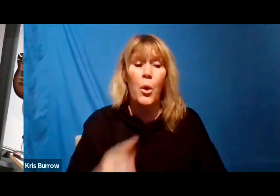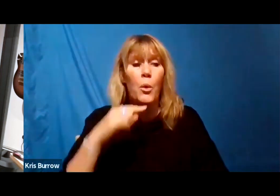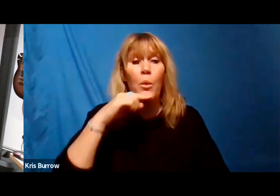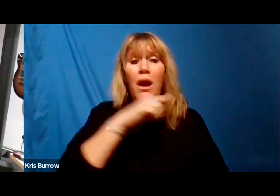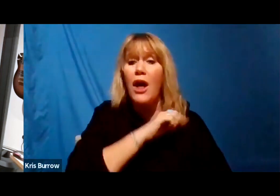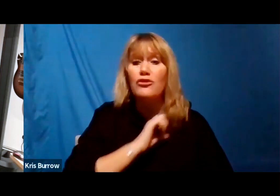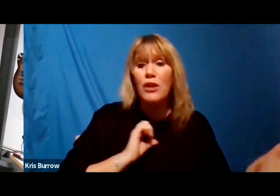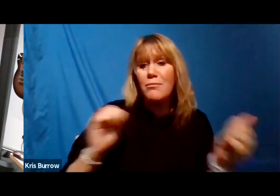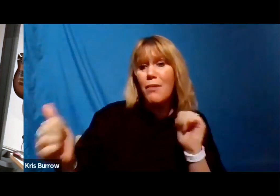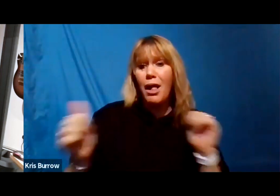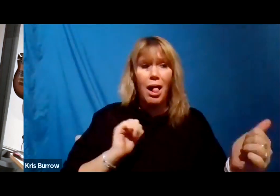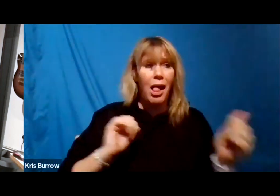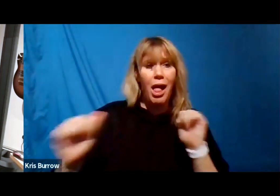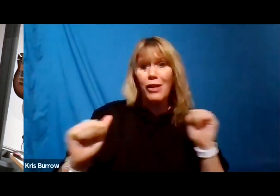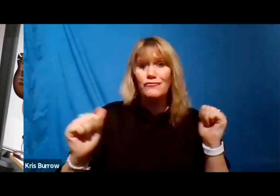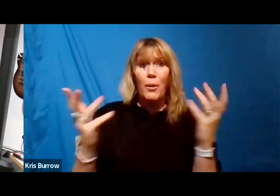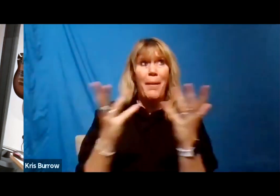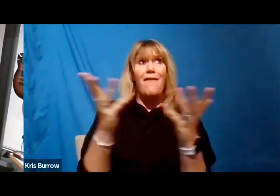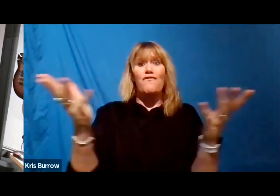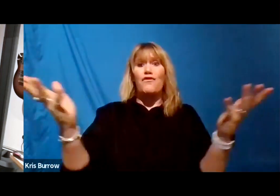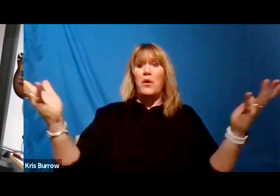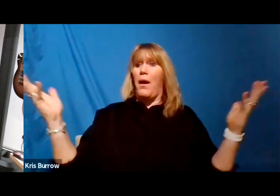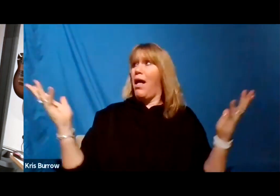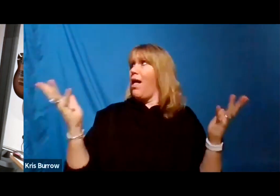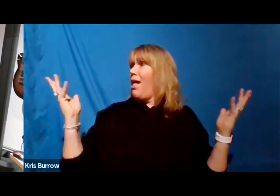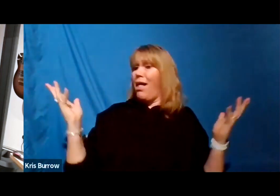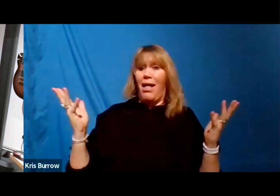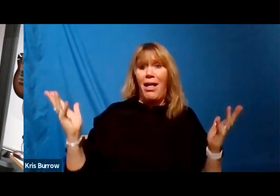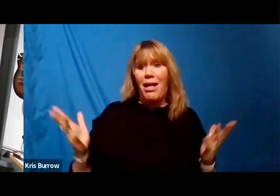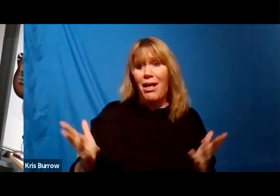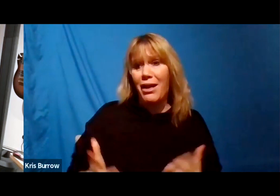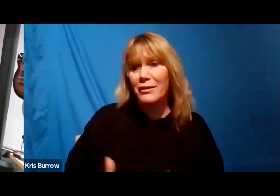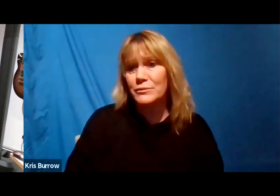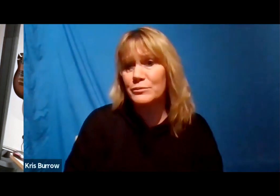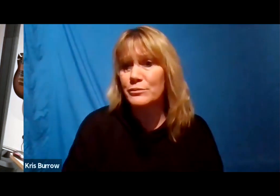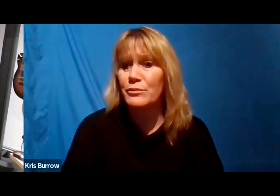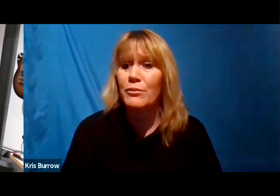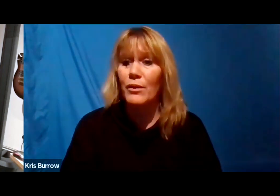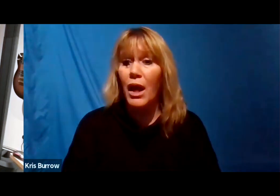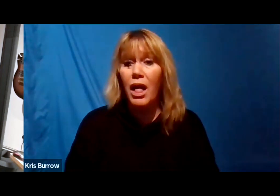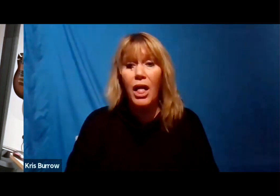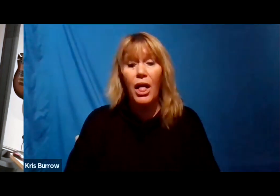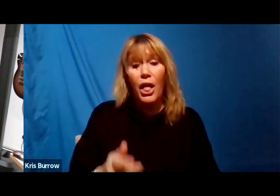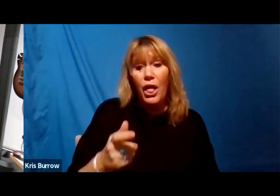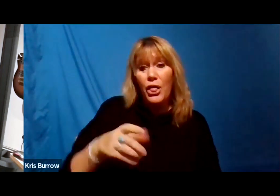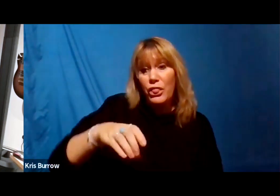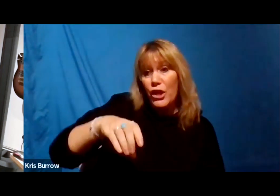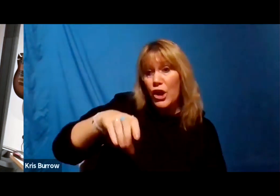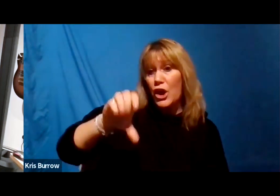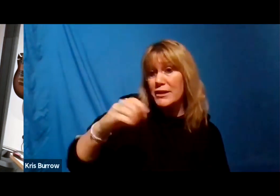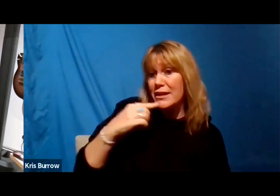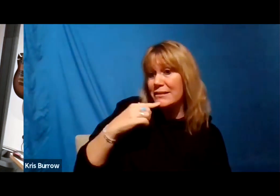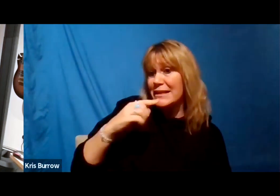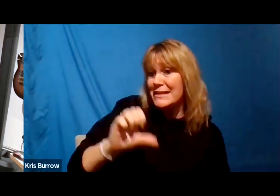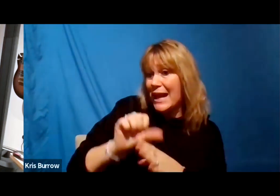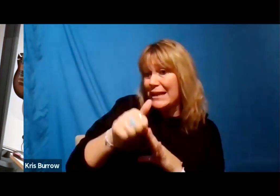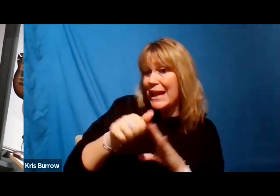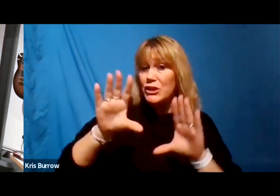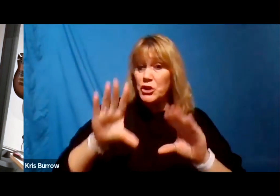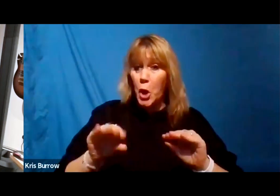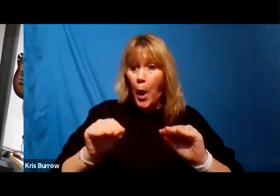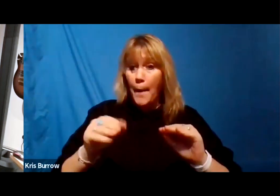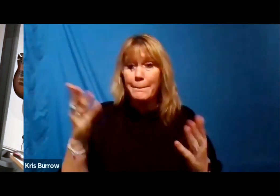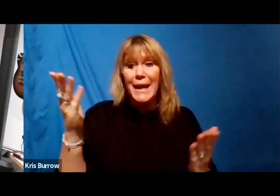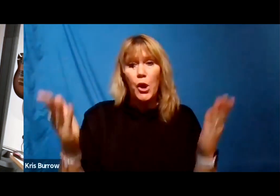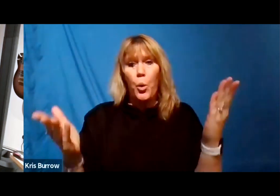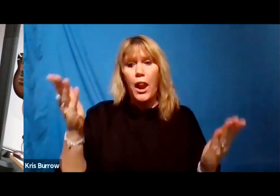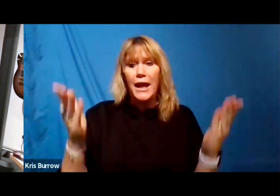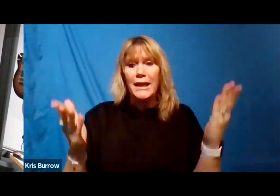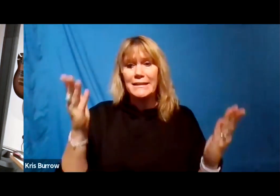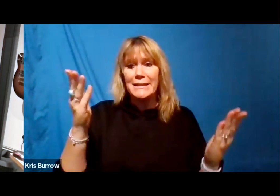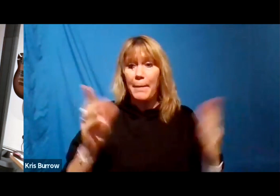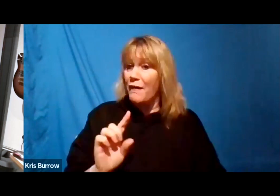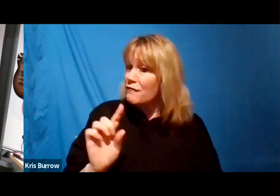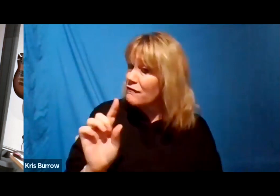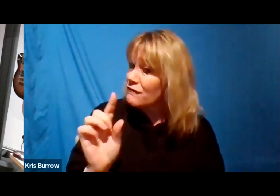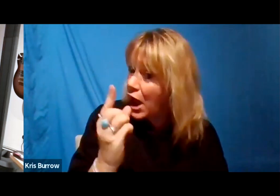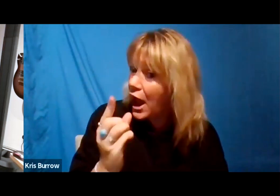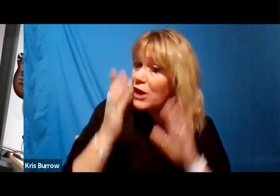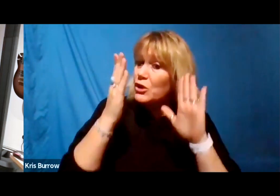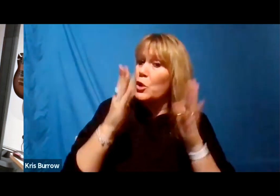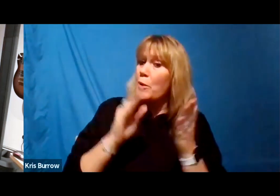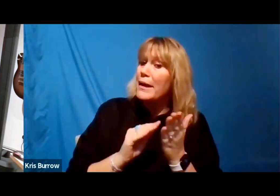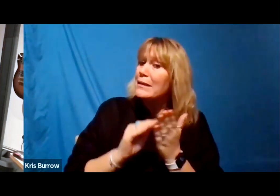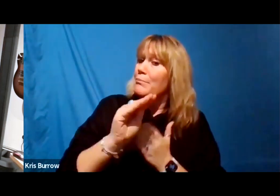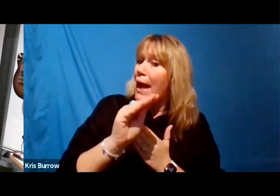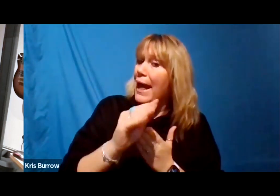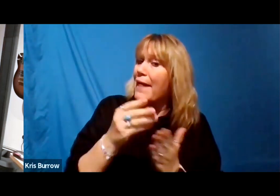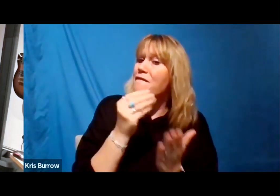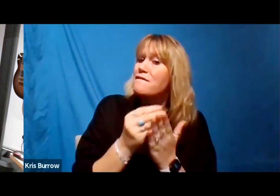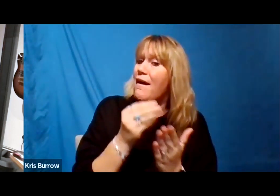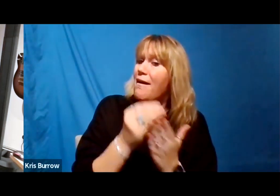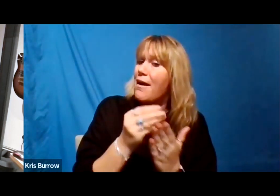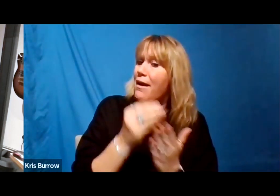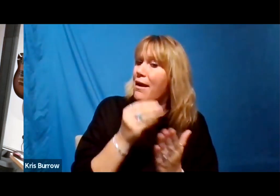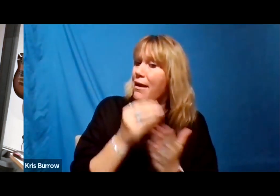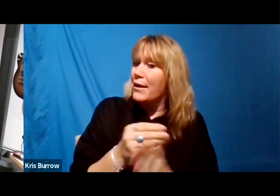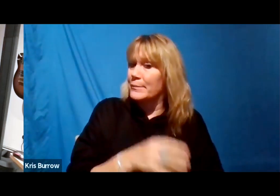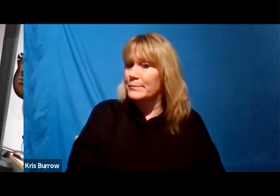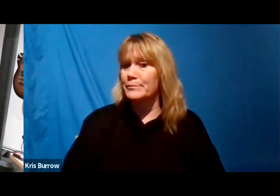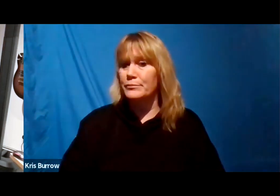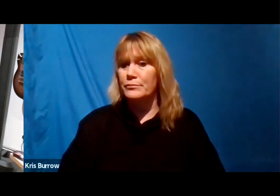in Coventry in 1999 or year 2000.